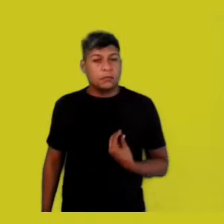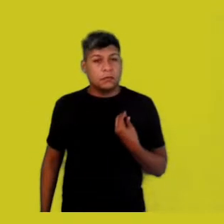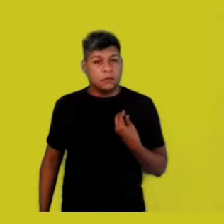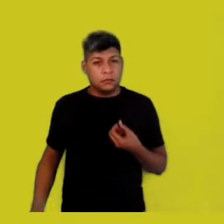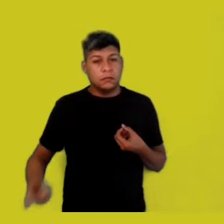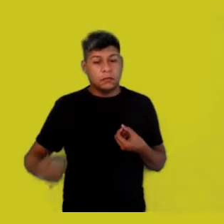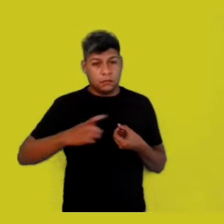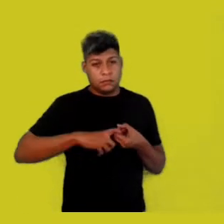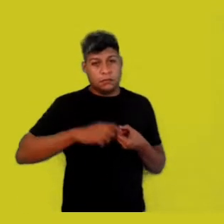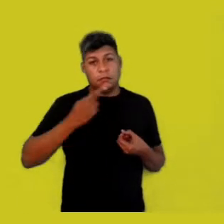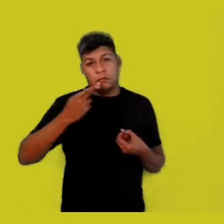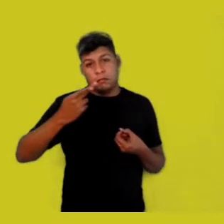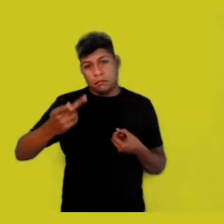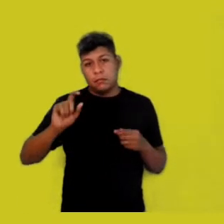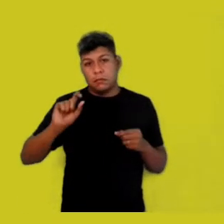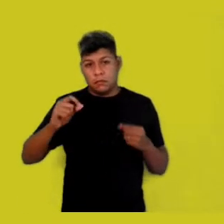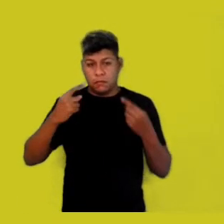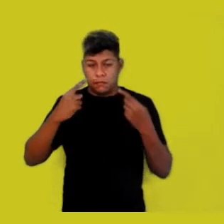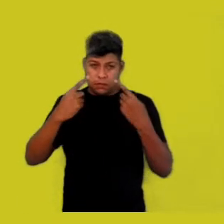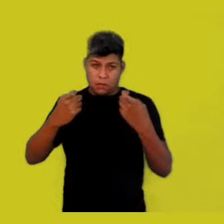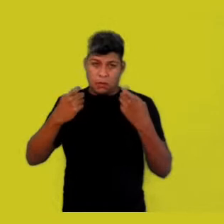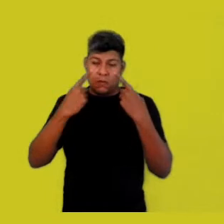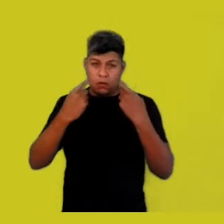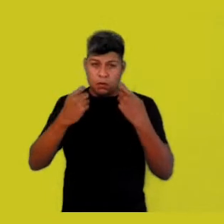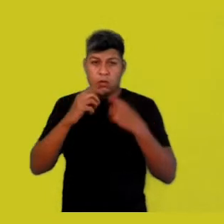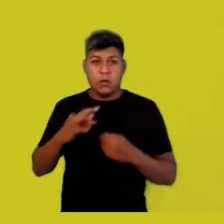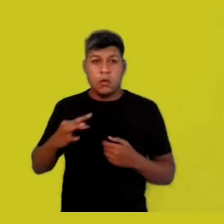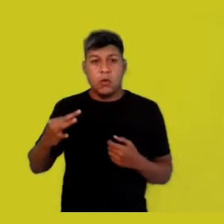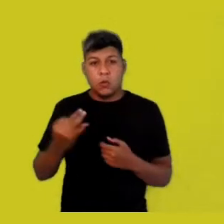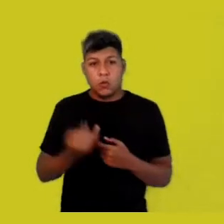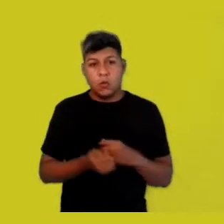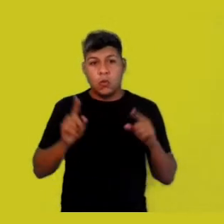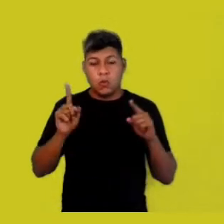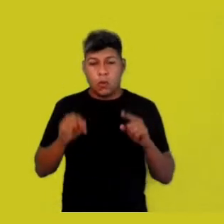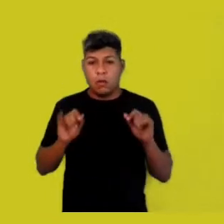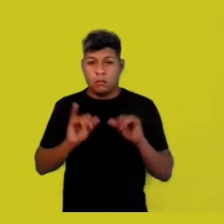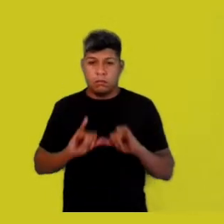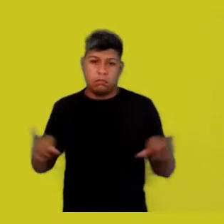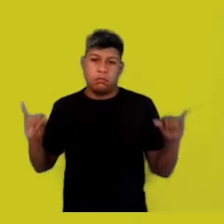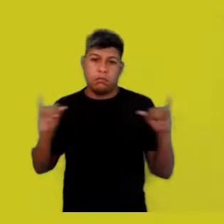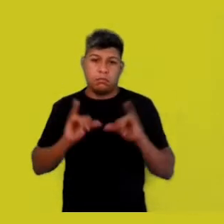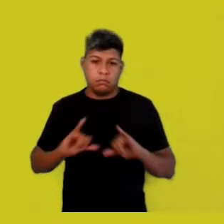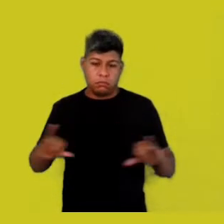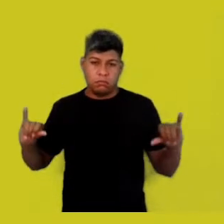of matrix violence. Everything is profanation, a potential violence.